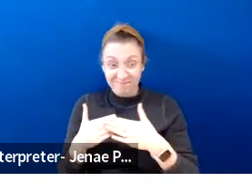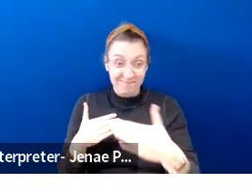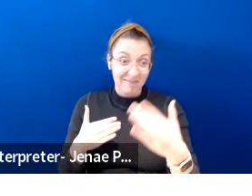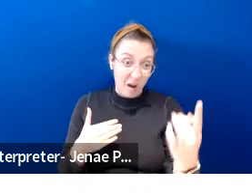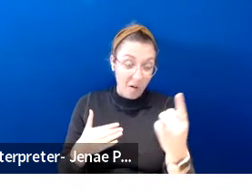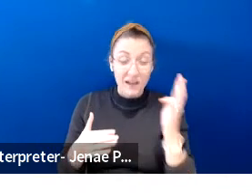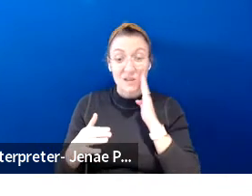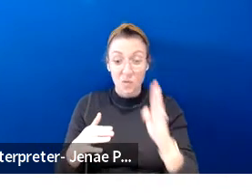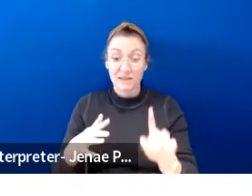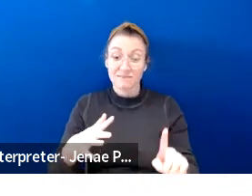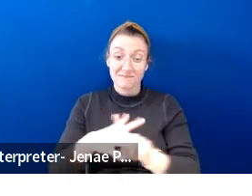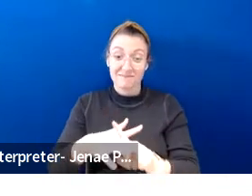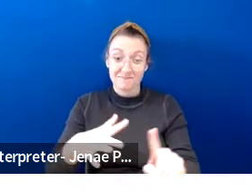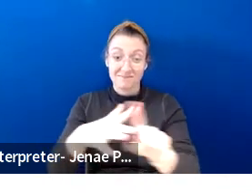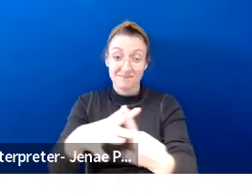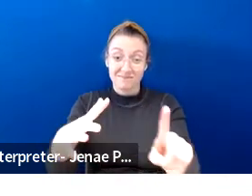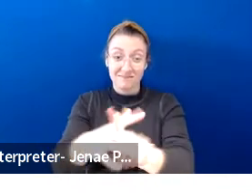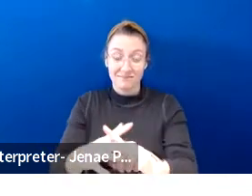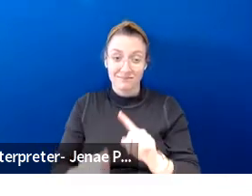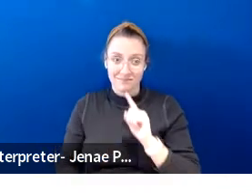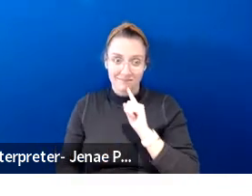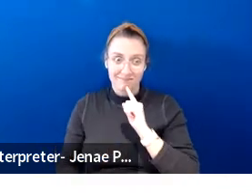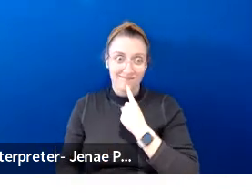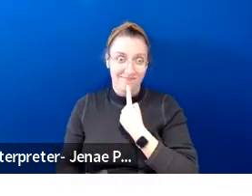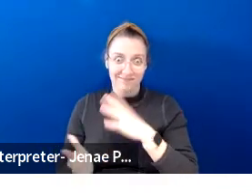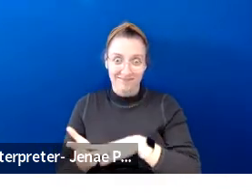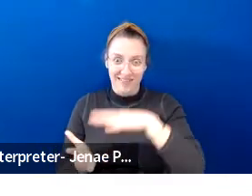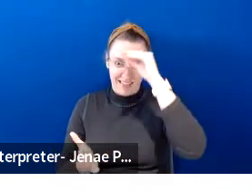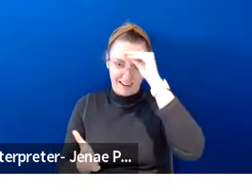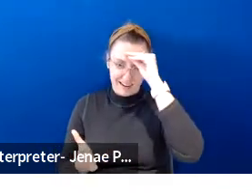of really intense learning, which we don't really even recognize from